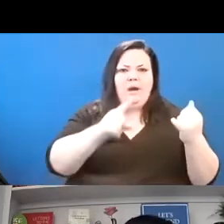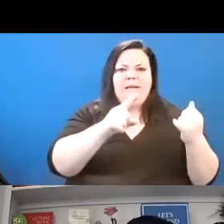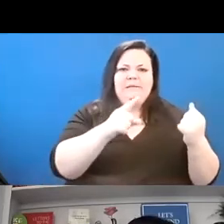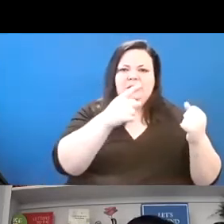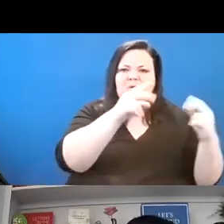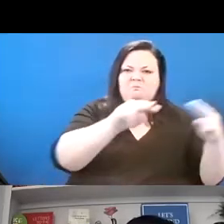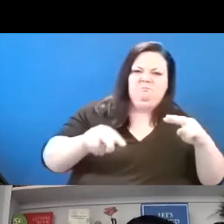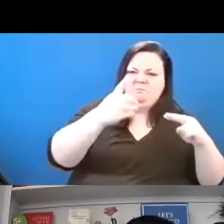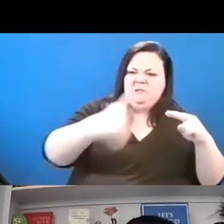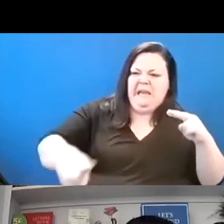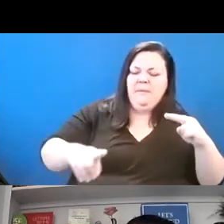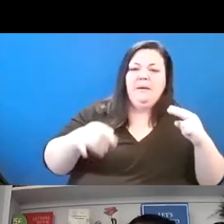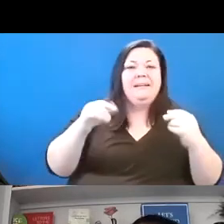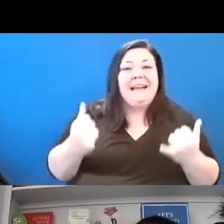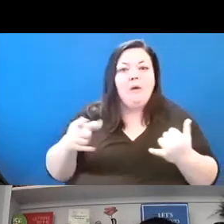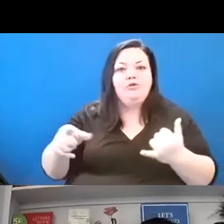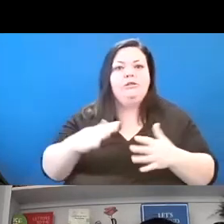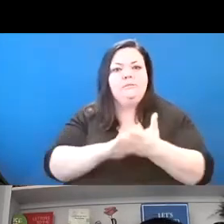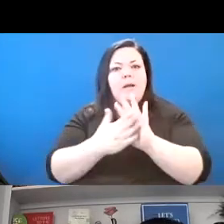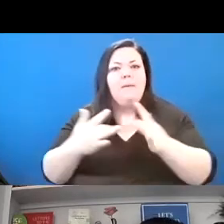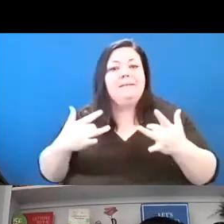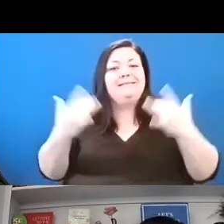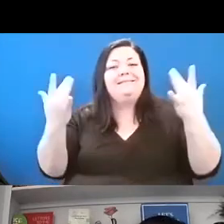is delicate and all of the connotations that come to those words